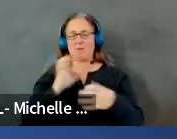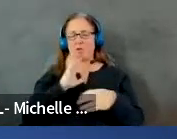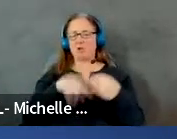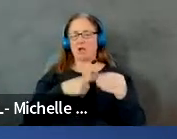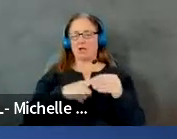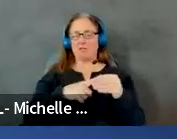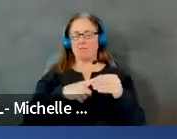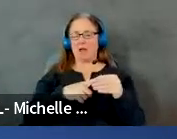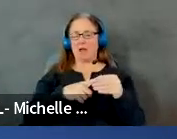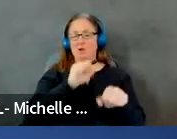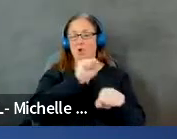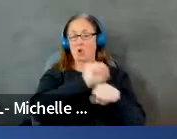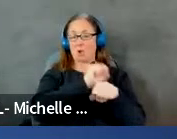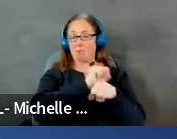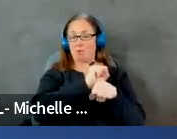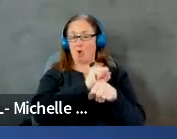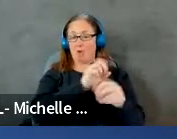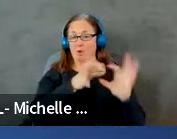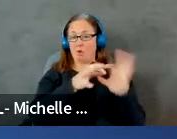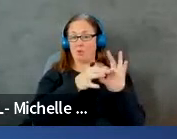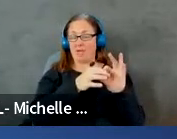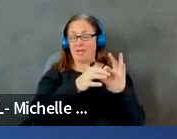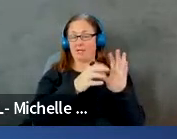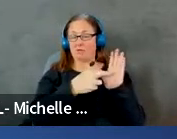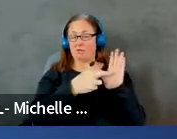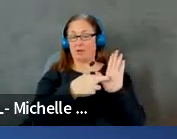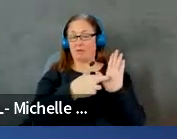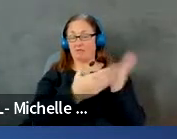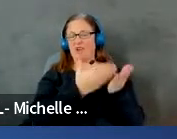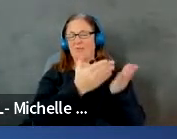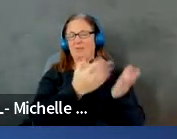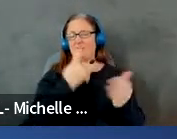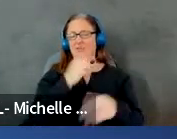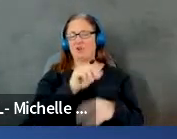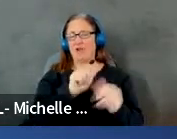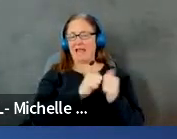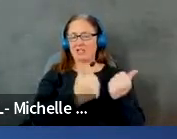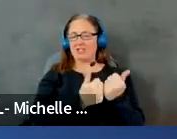some employment related recommendations for agencies. And again, all of these recommendations